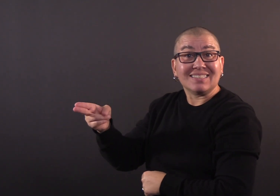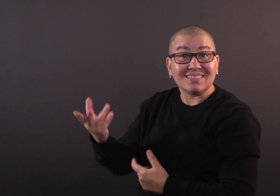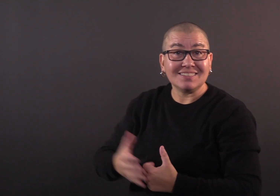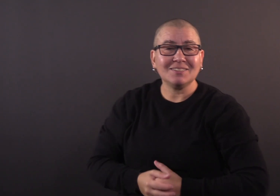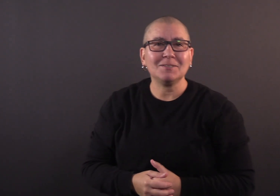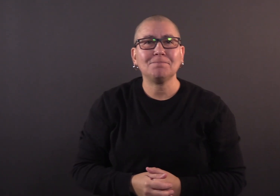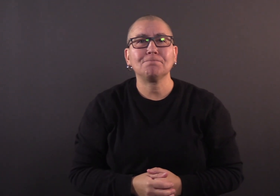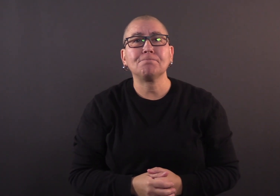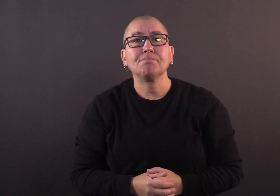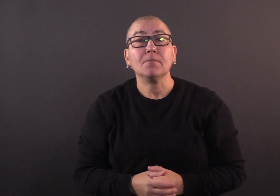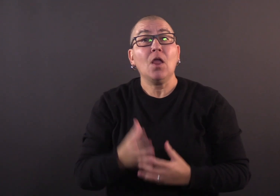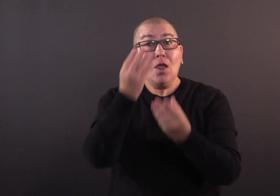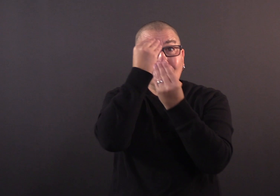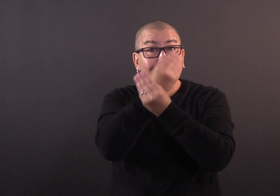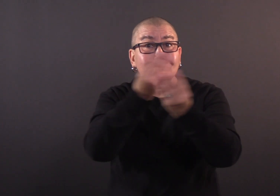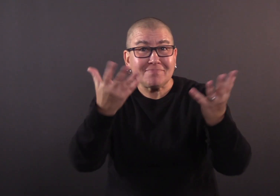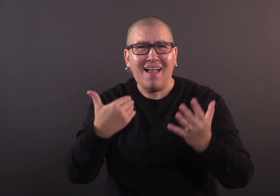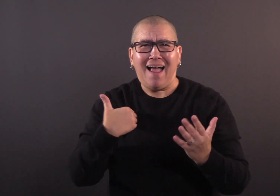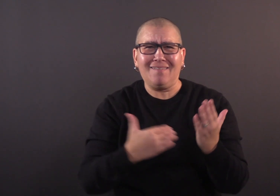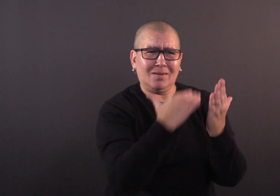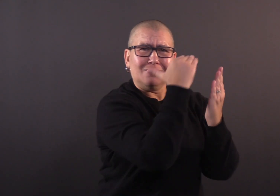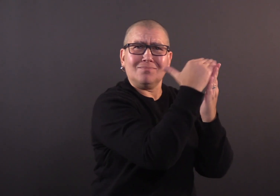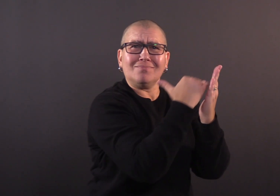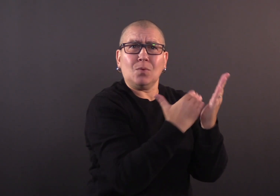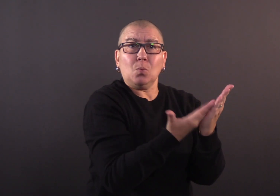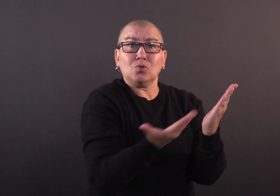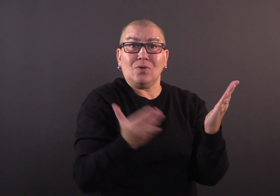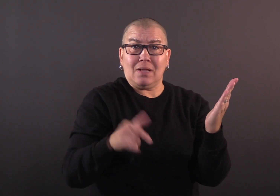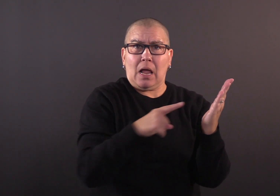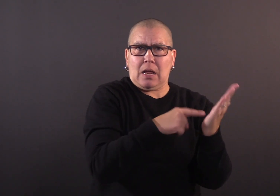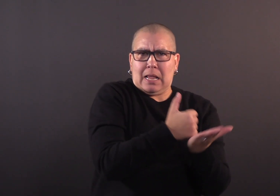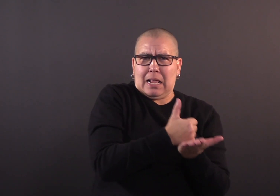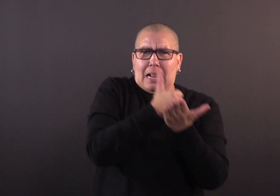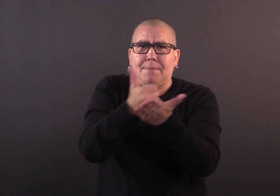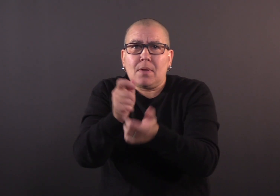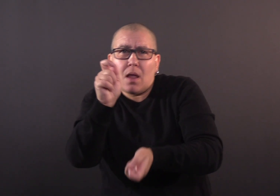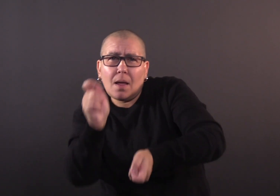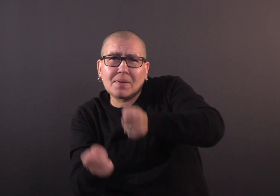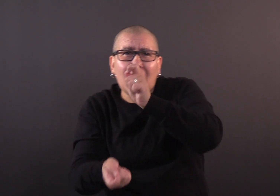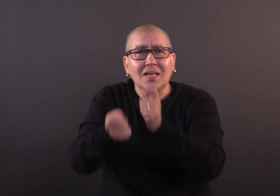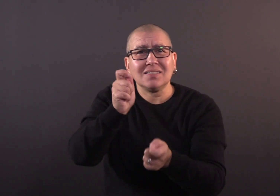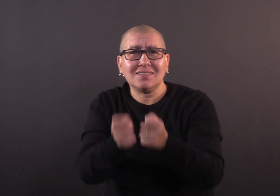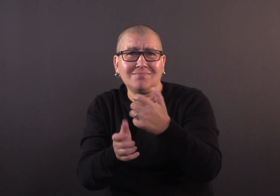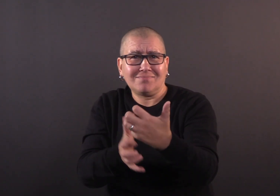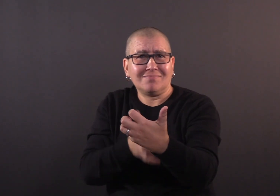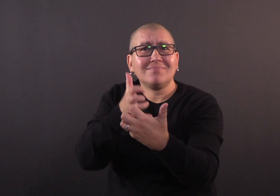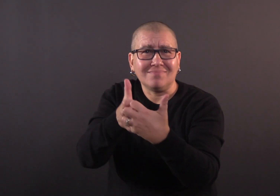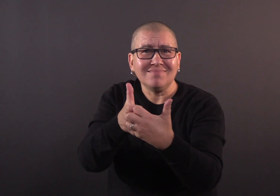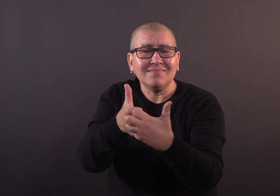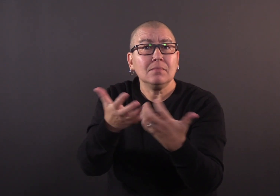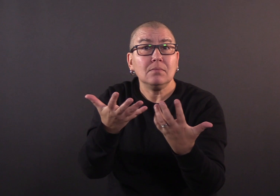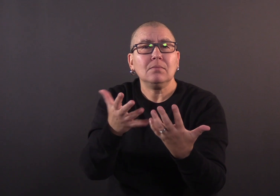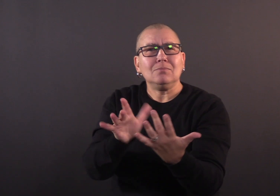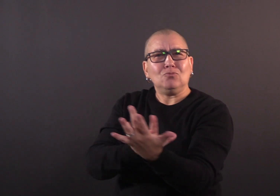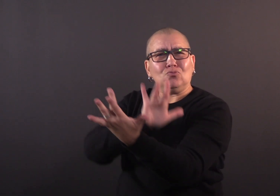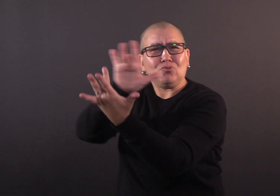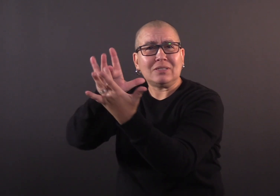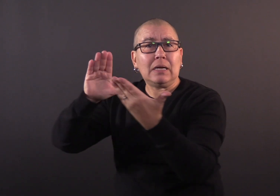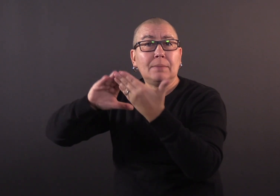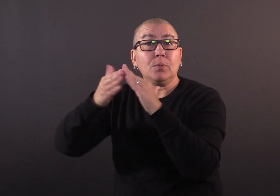Through MDH, DCSC connected with the Deaf Hard of Hearing Services Division (DHHSD)